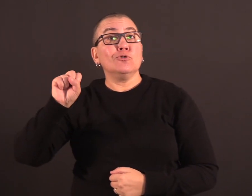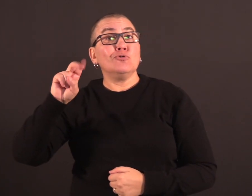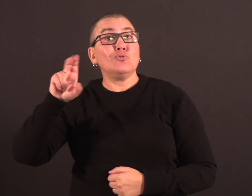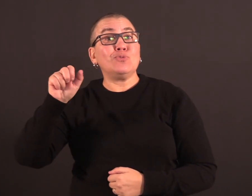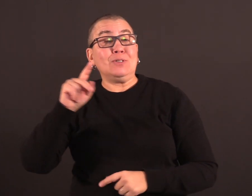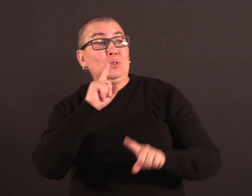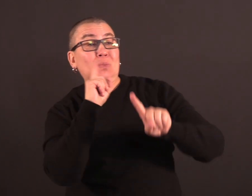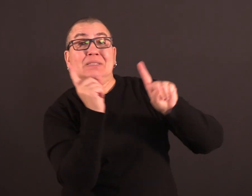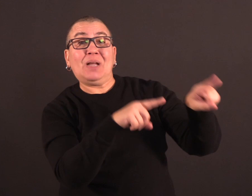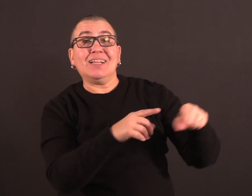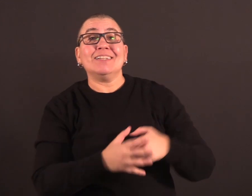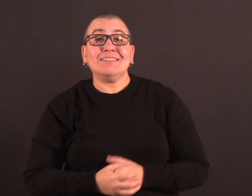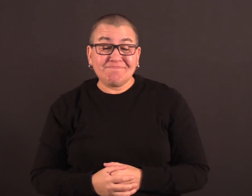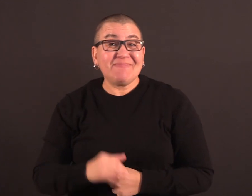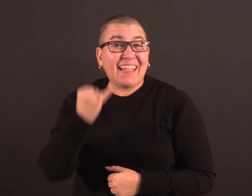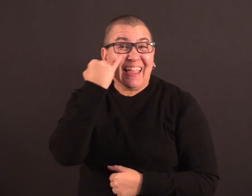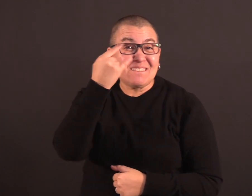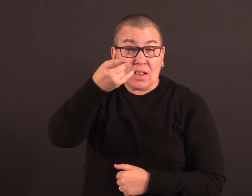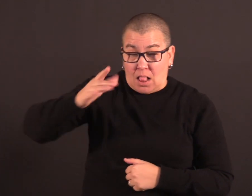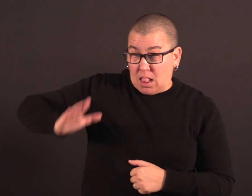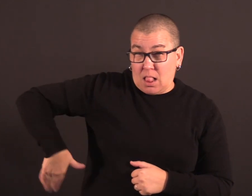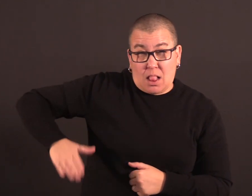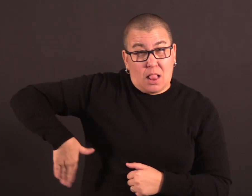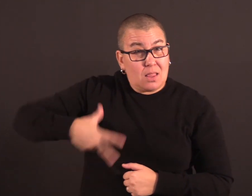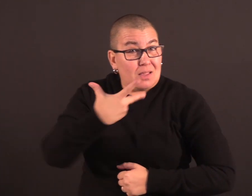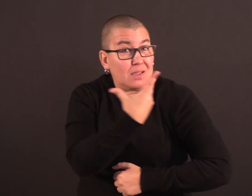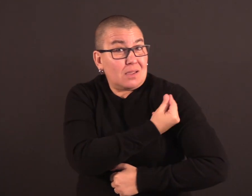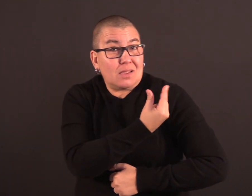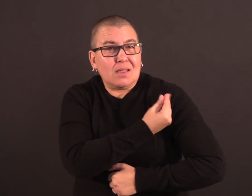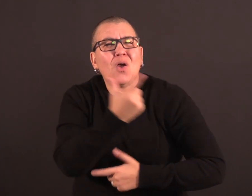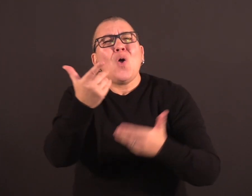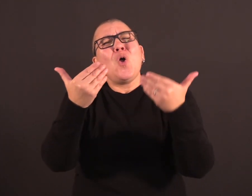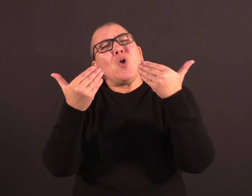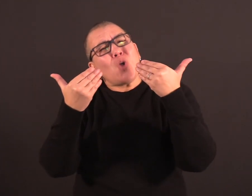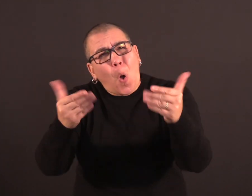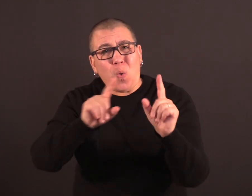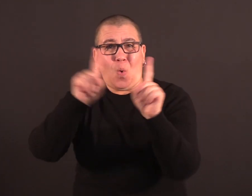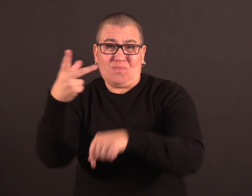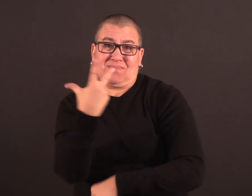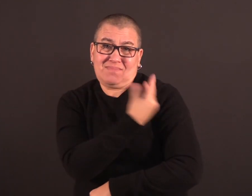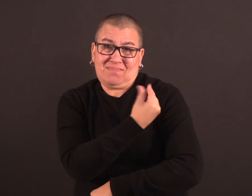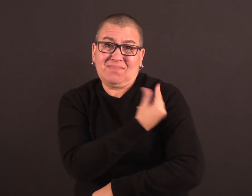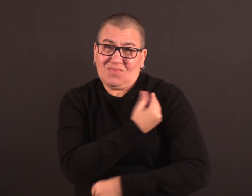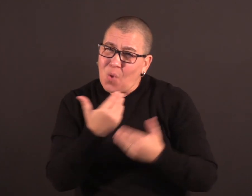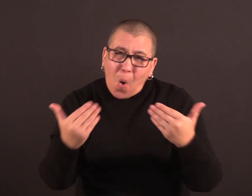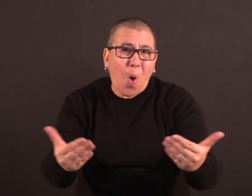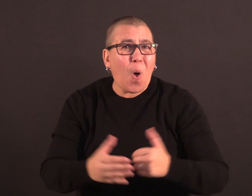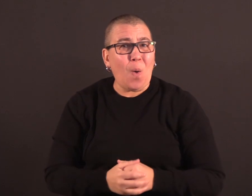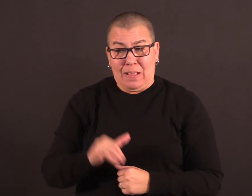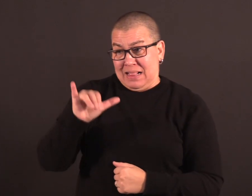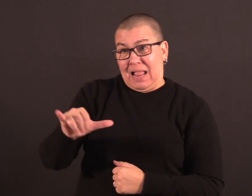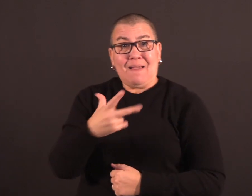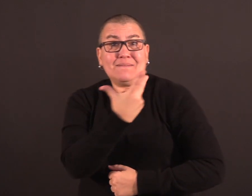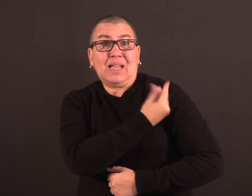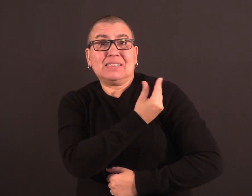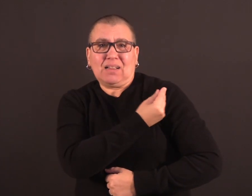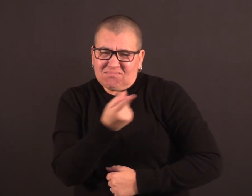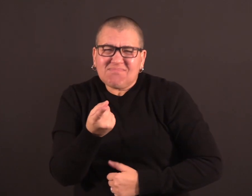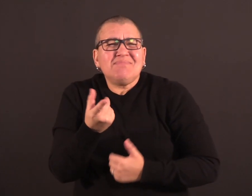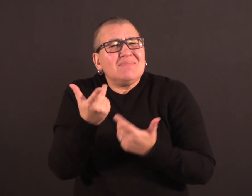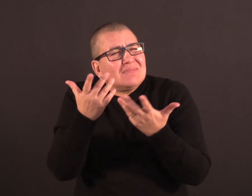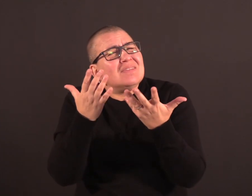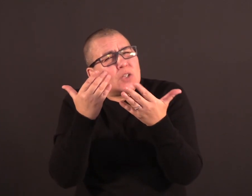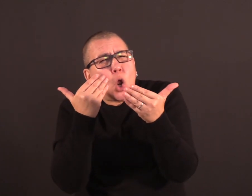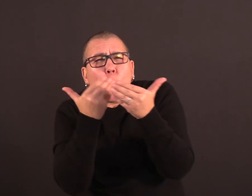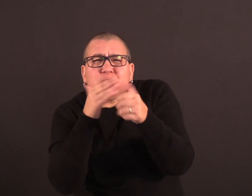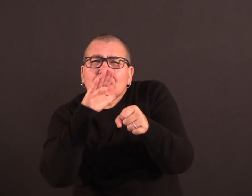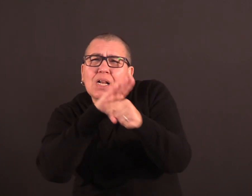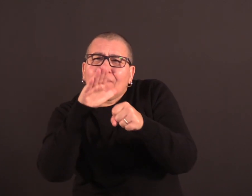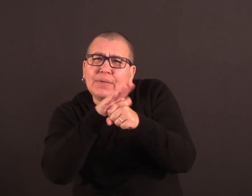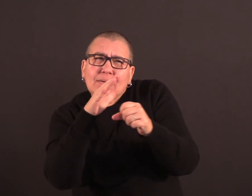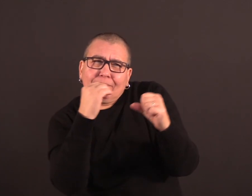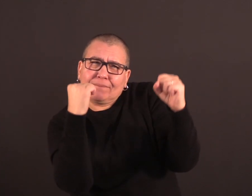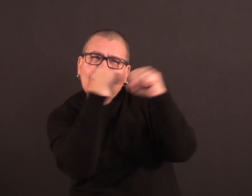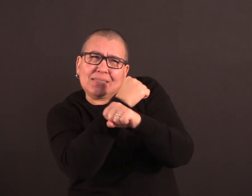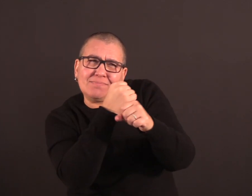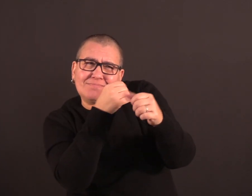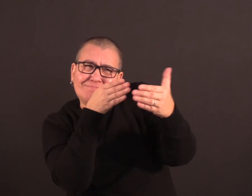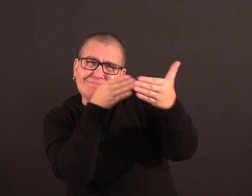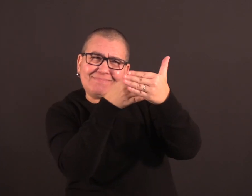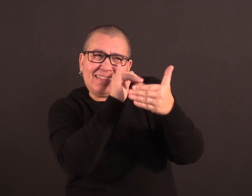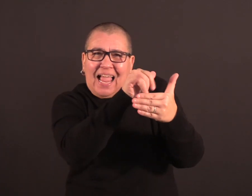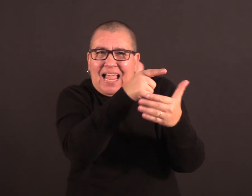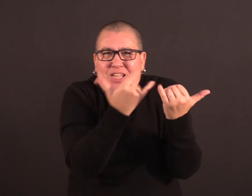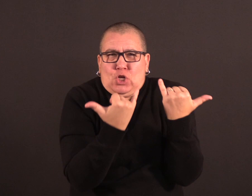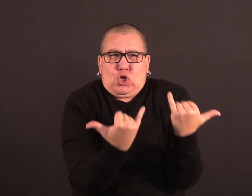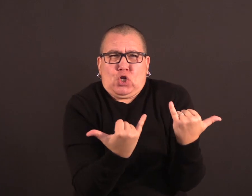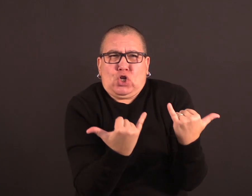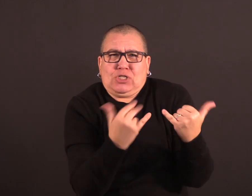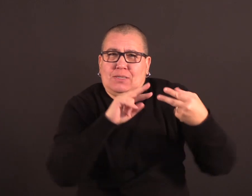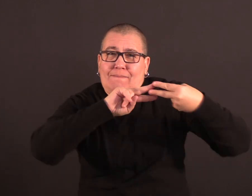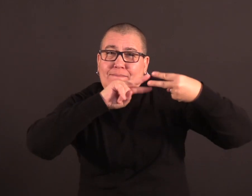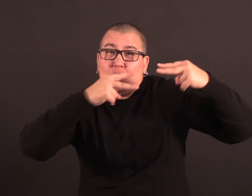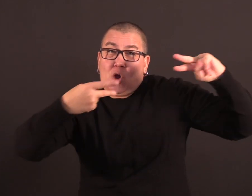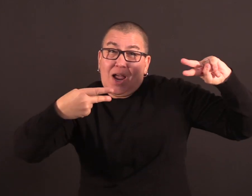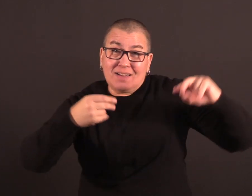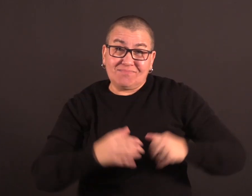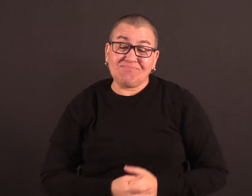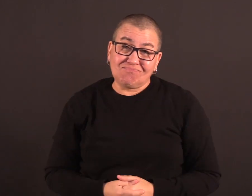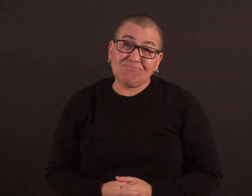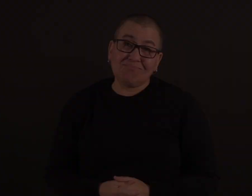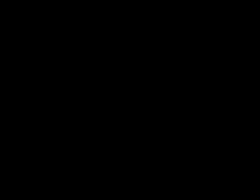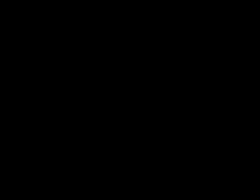vaccine this year because it is more closely matched to the current [COVID-19] variants.”